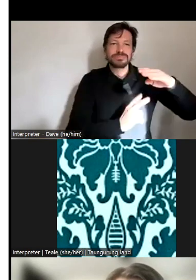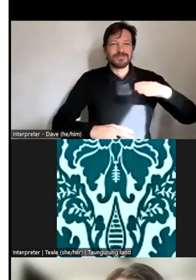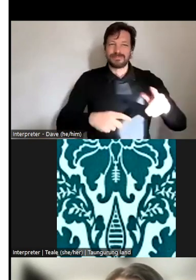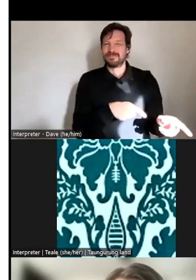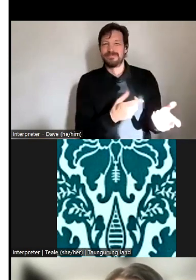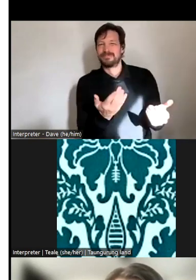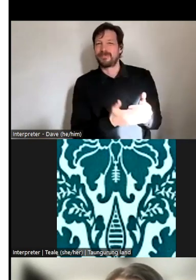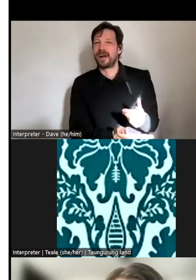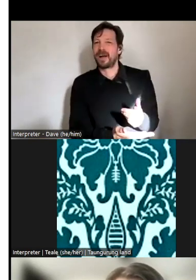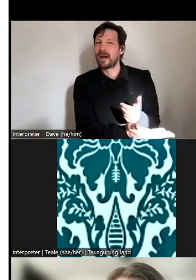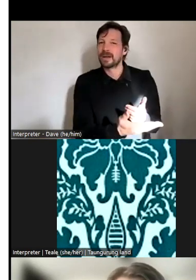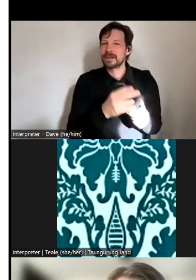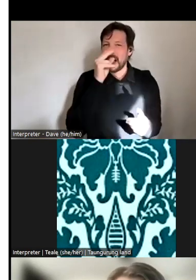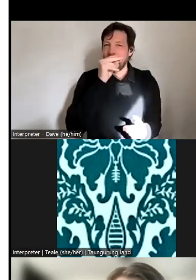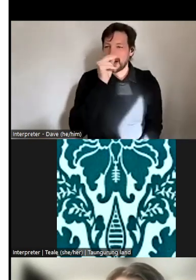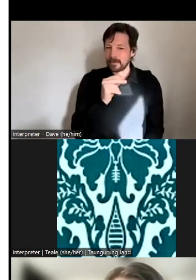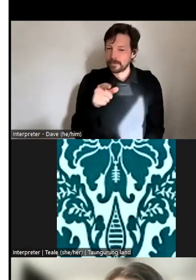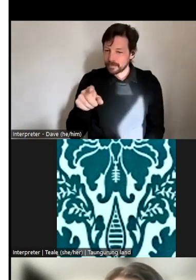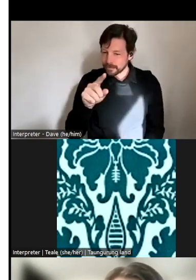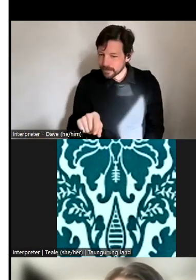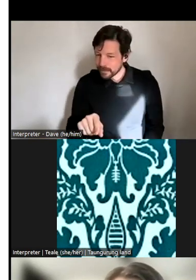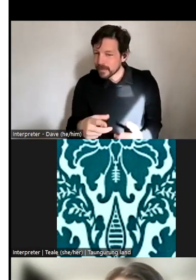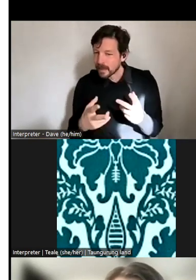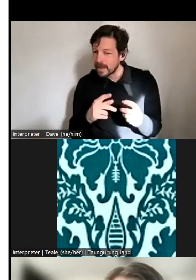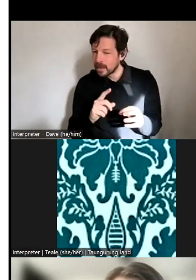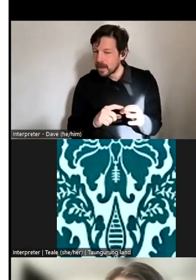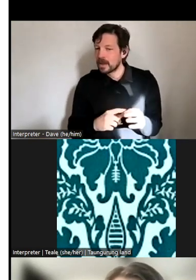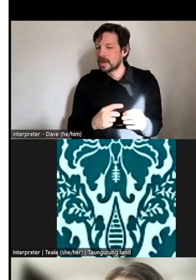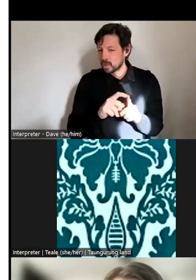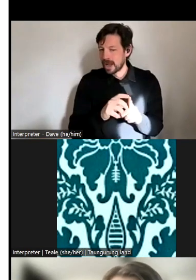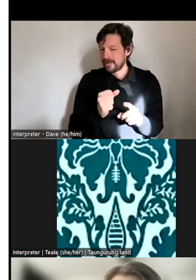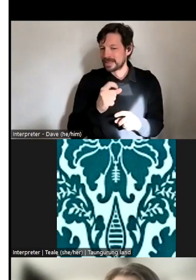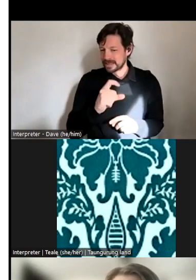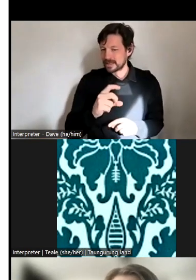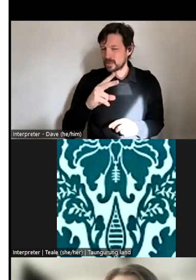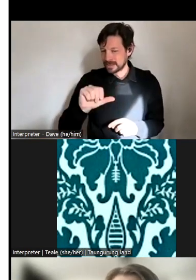And I can see another question there. My daughter has that connexin 2016, and it wasn't picked up on the newborn screen.